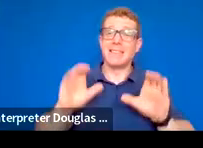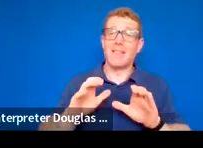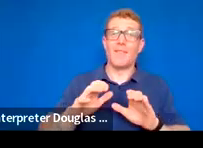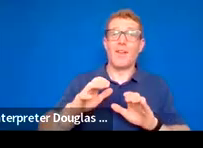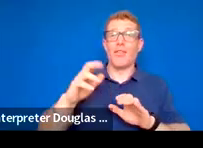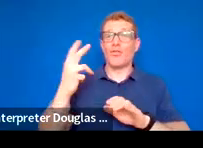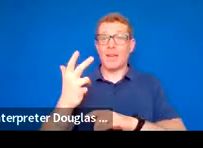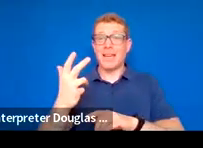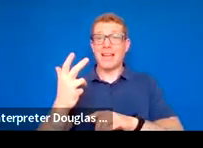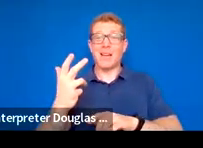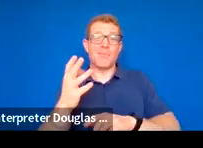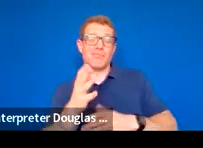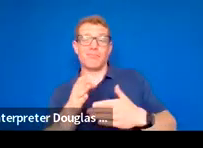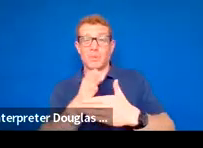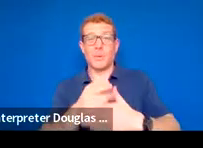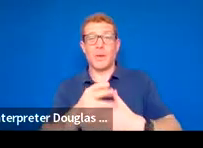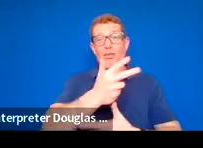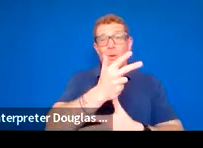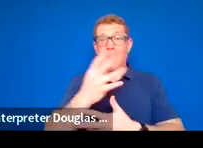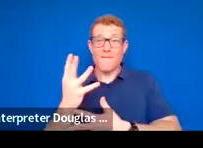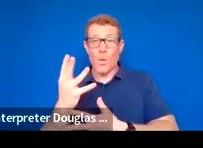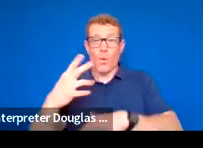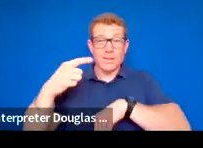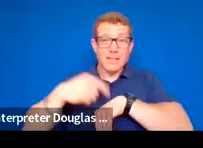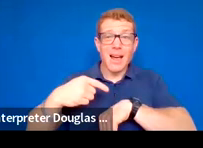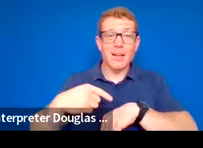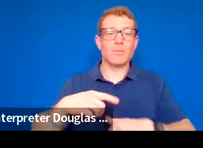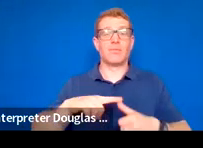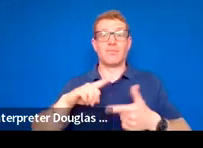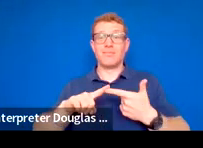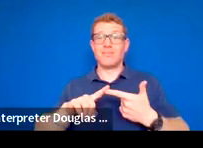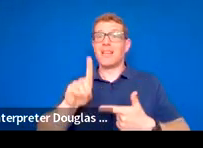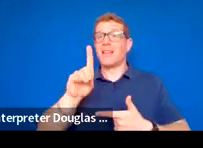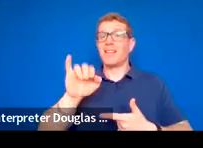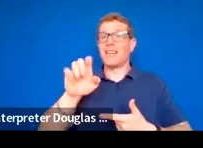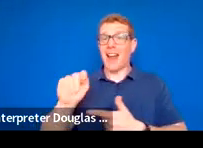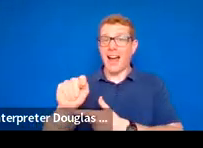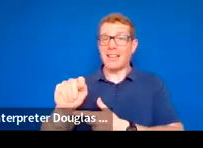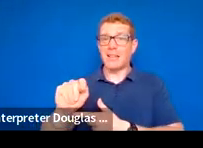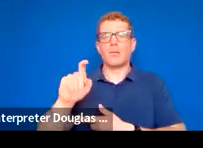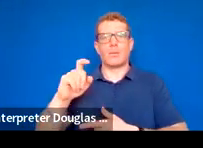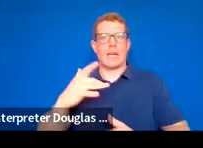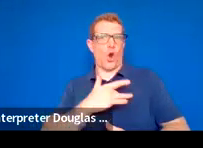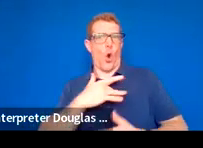Then you need to hide it. What kind of diet do you need? Yes, hard, healthy diet will be good we're gonna talk about that. You need sleep.